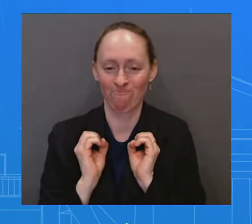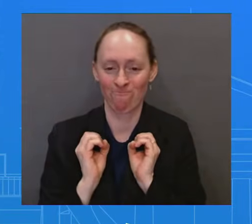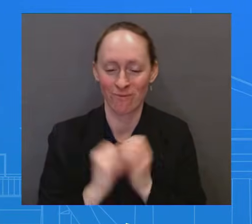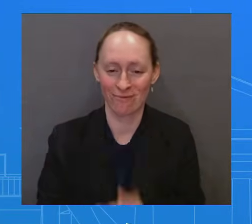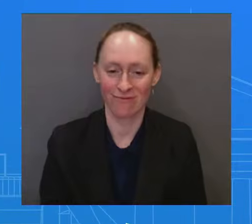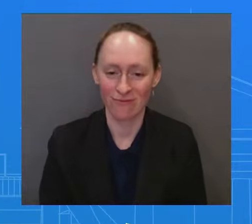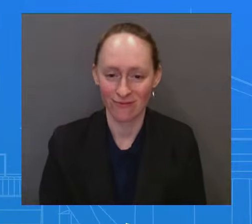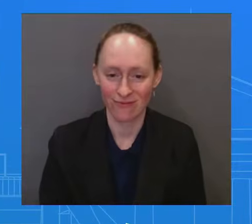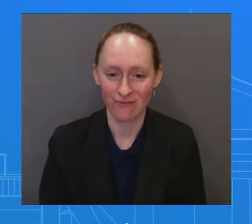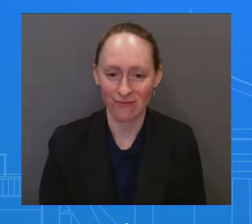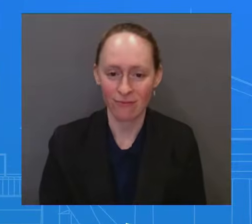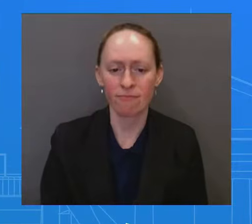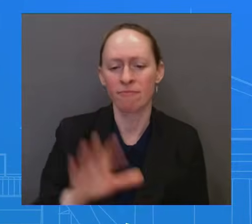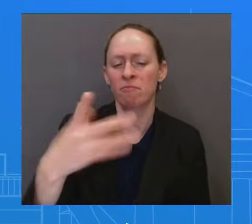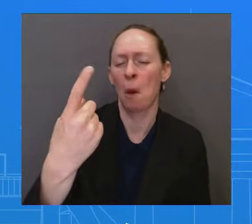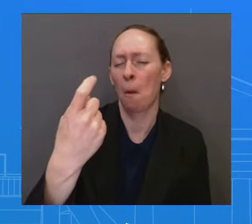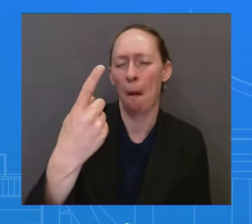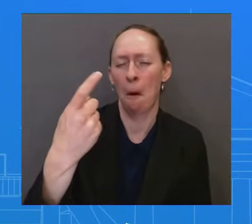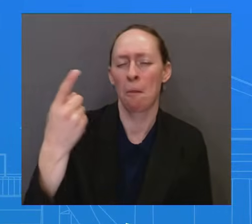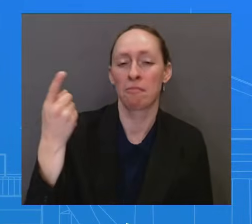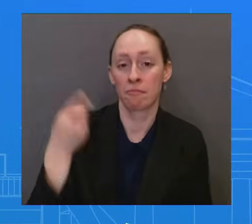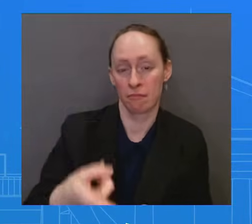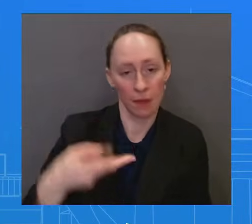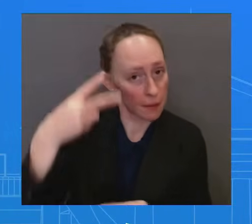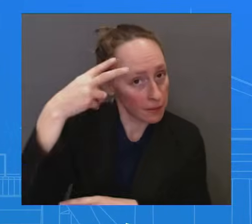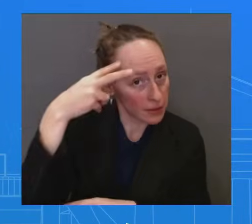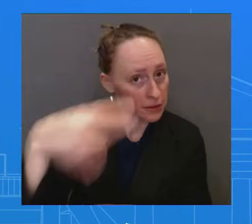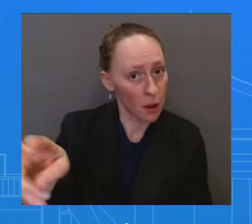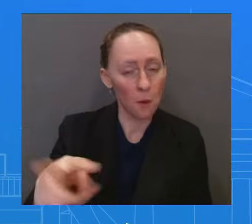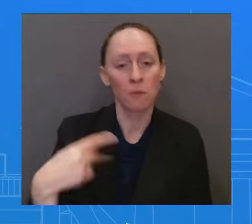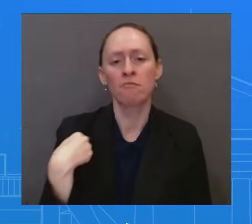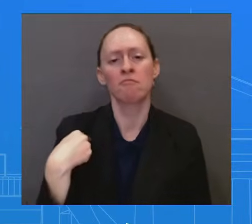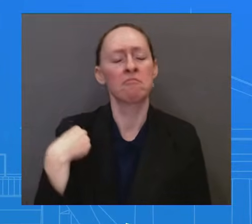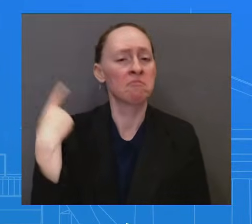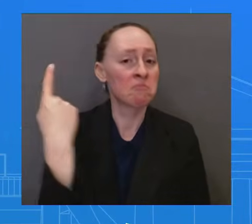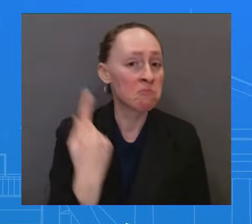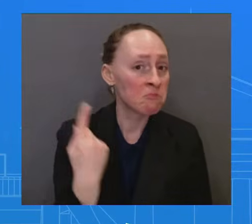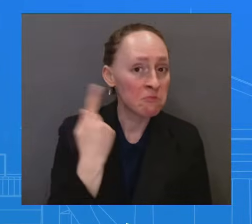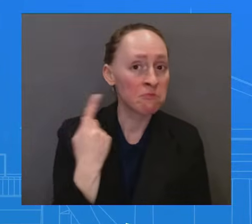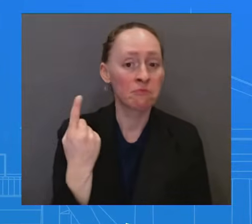between the President and AMLO around fentanyl? There has been some reporting that we've done